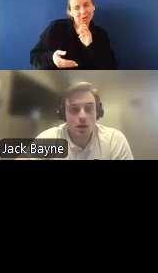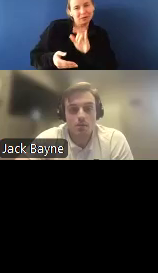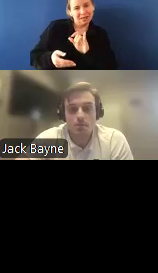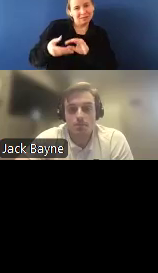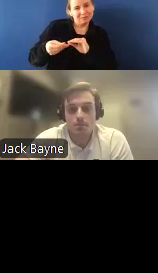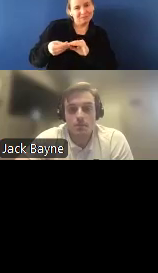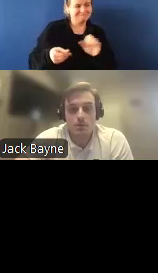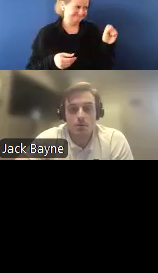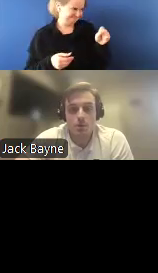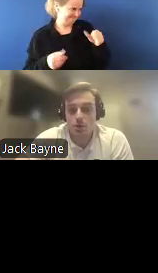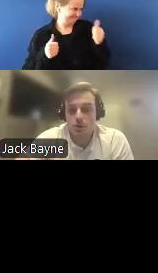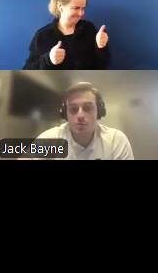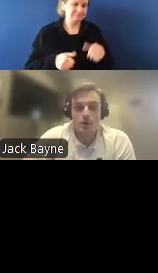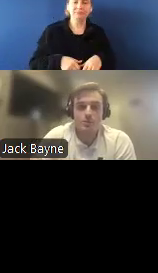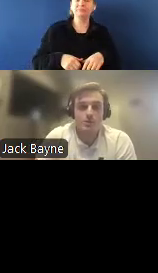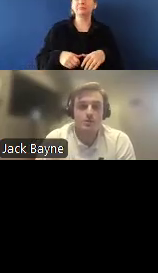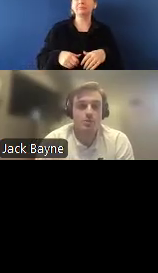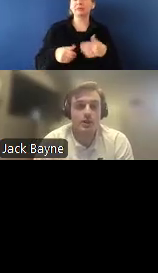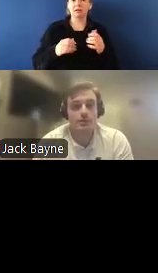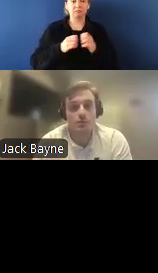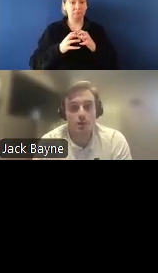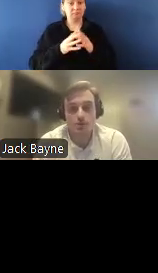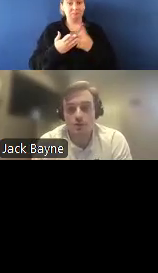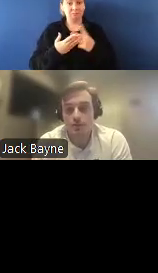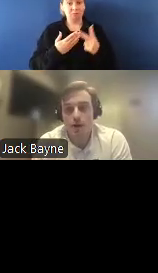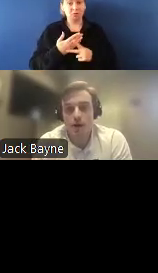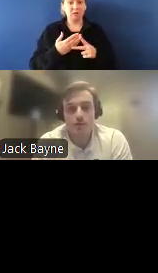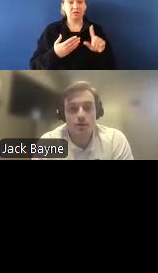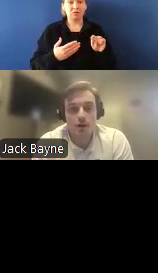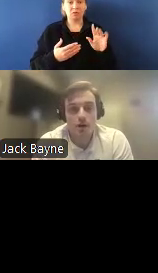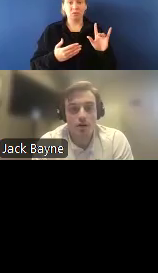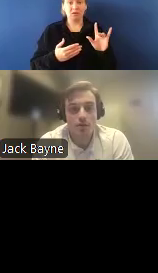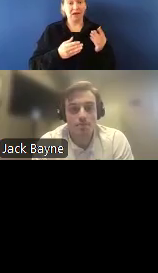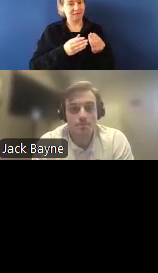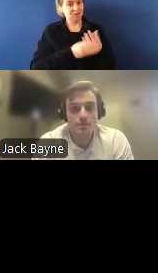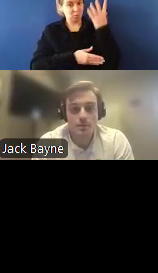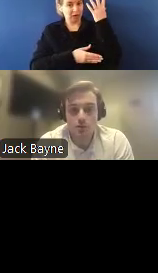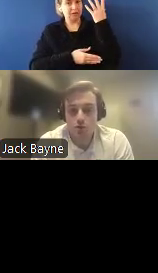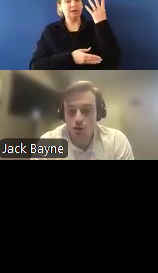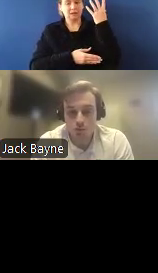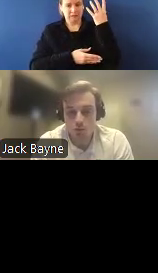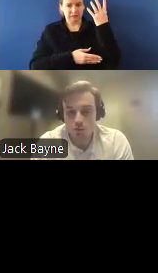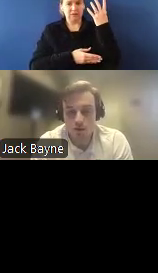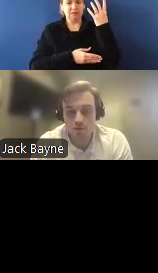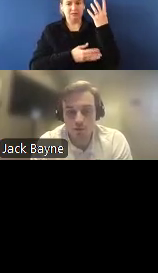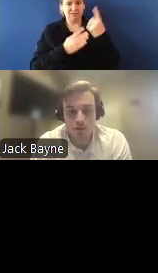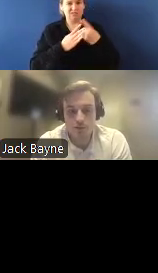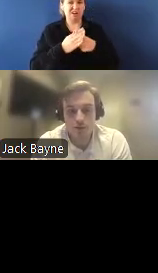We launched this program in the spring of 2025. We started with four or five learners, like